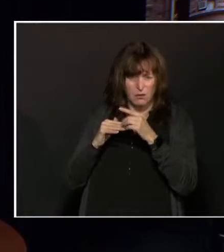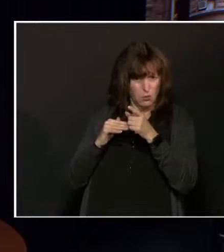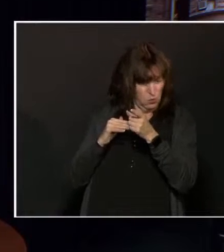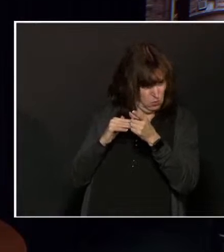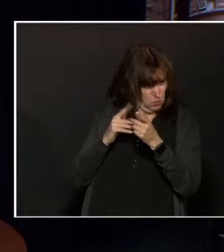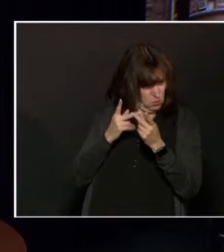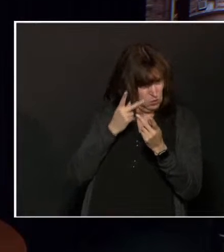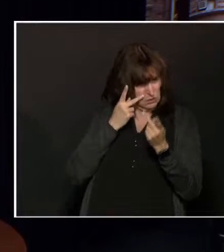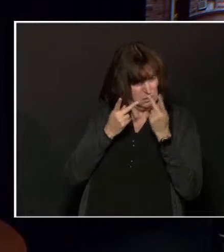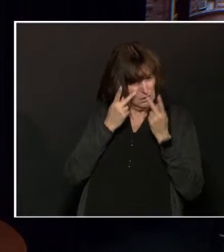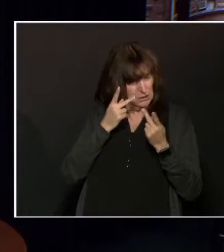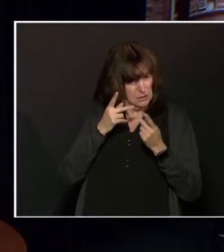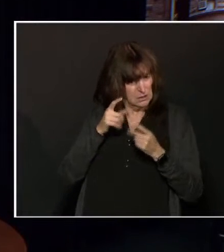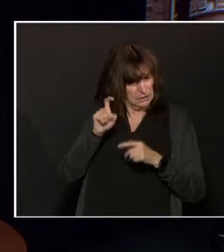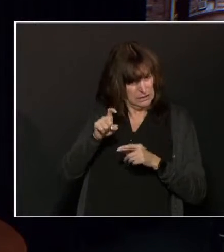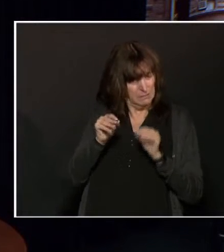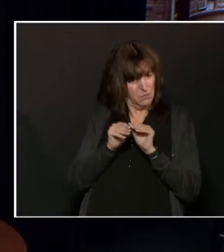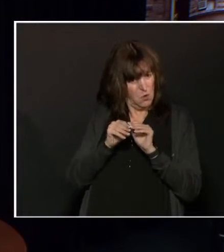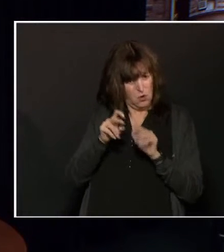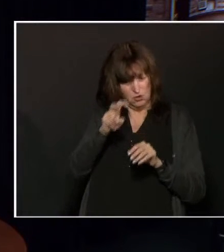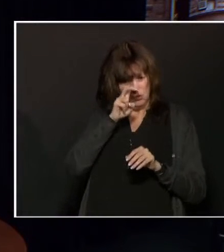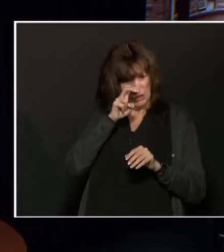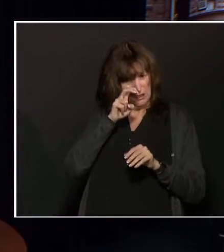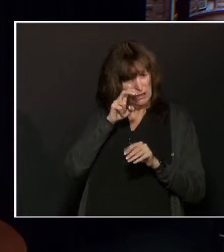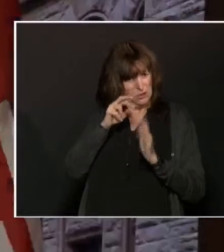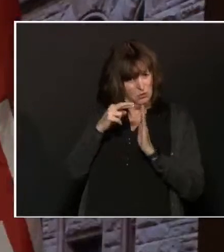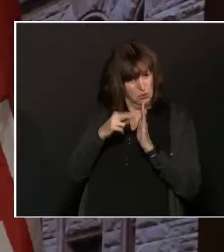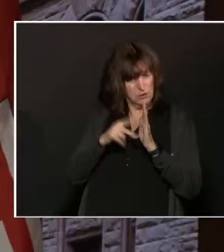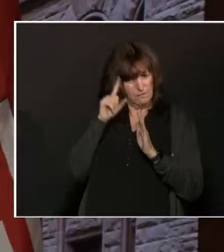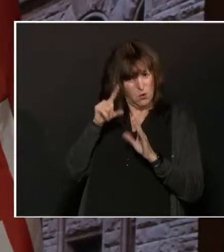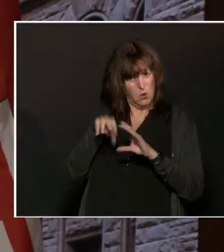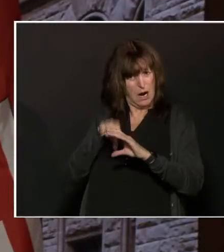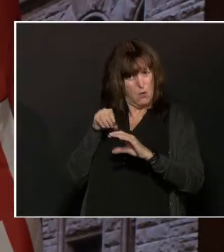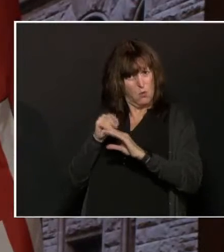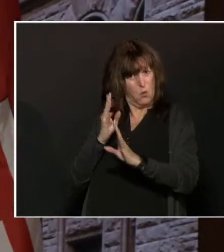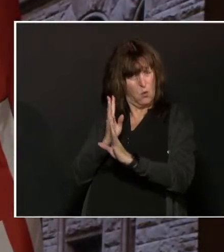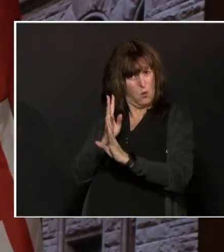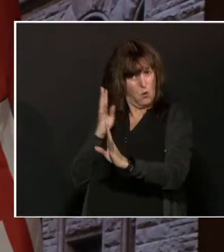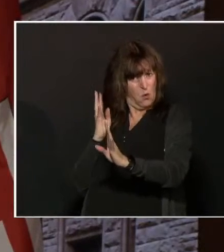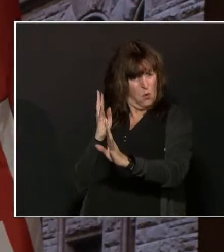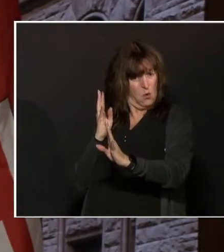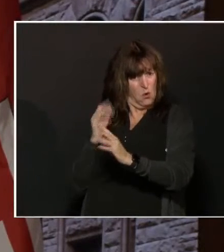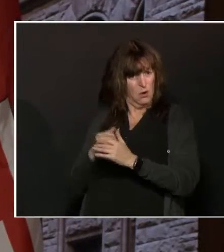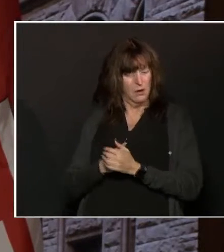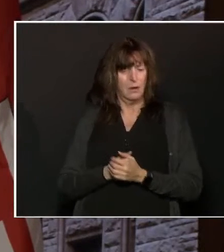FRIEND SINCE WE STARTED A LOCKDOWN ON THE FRIEND SINCE WE STARTED A LOCKDOWN ON THE 28TH FRIEND SINCE WE STARTED A LOCKDOWN ON THE 28TH OF LOCKDOWN ON THE 28TH OF DECEMBER THAT'S LOCKDOWN ON THE 28TH OF DECEMBER THAT'S WHAT